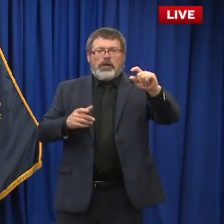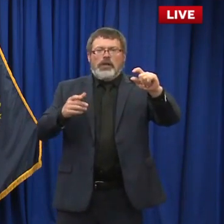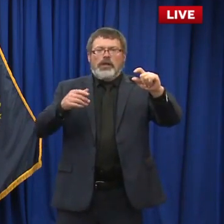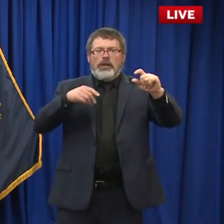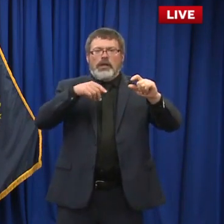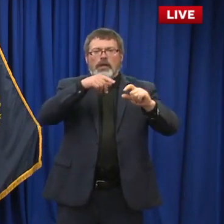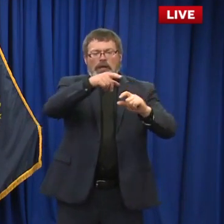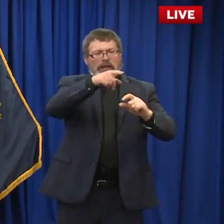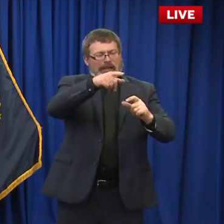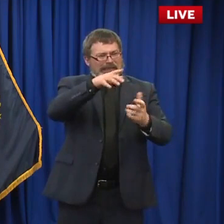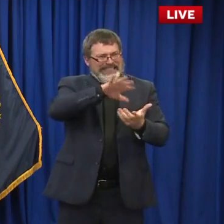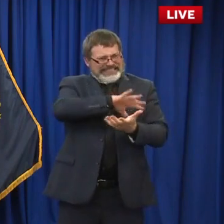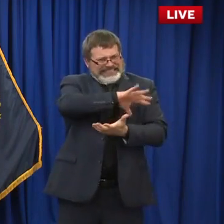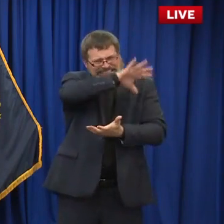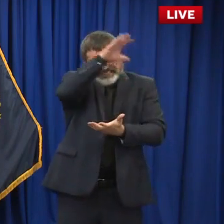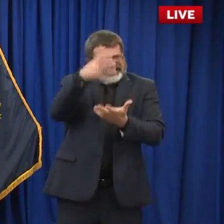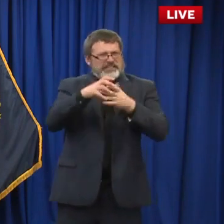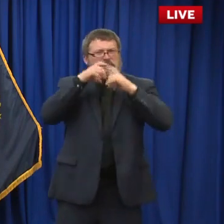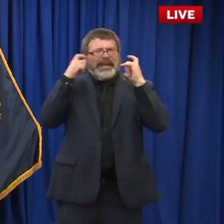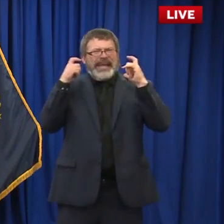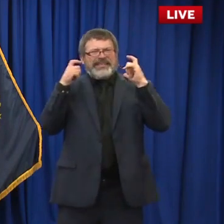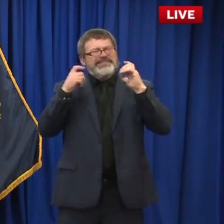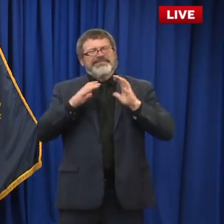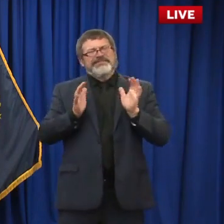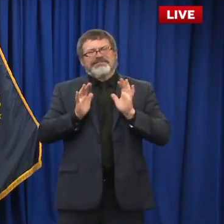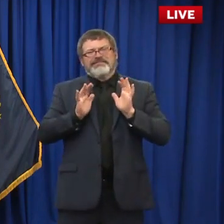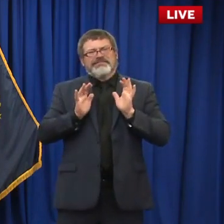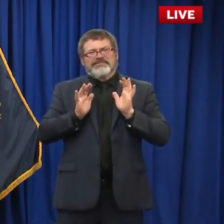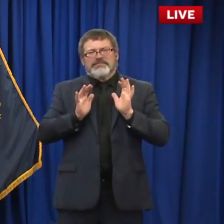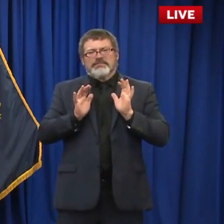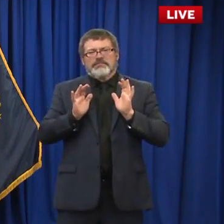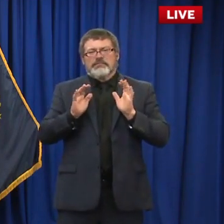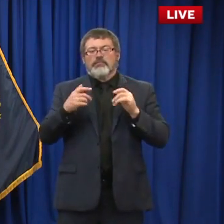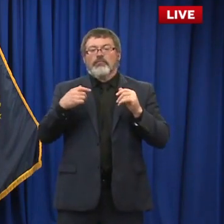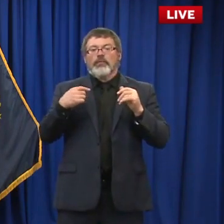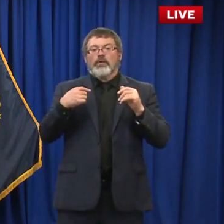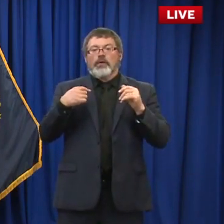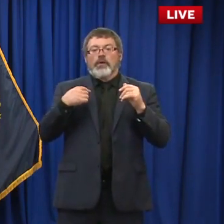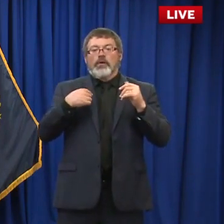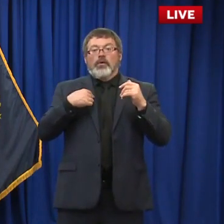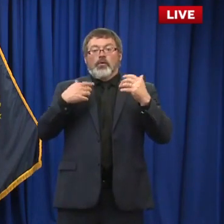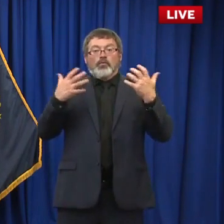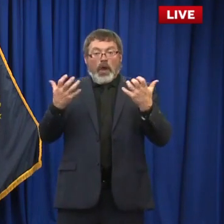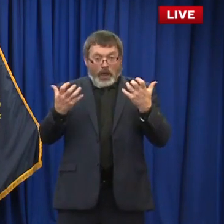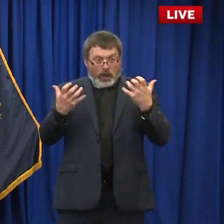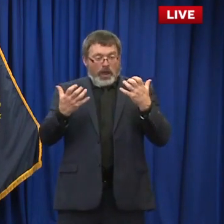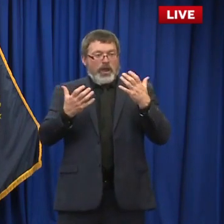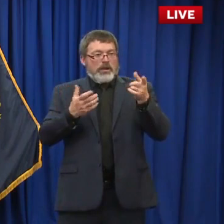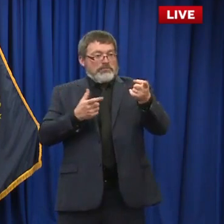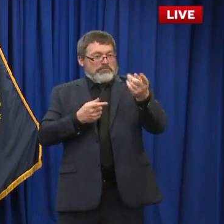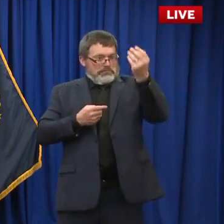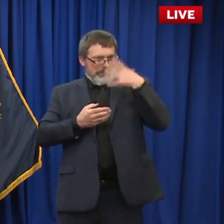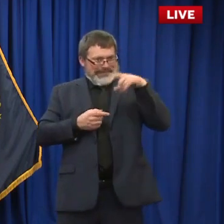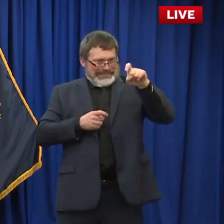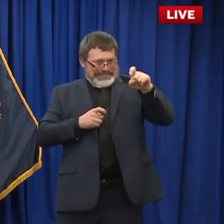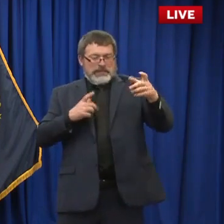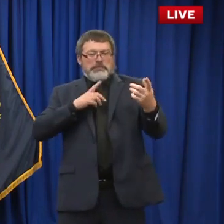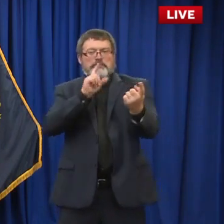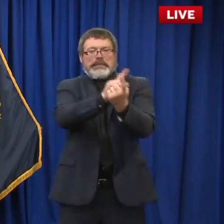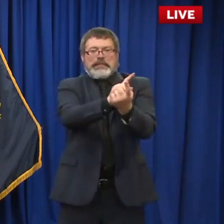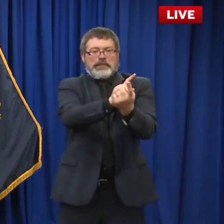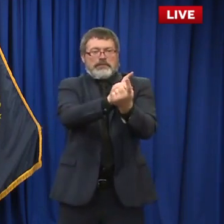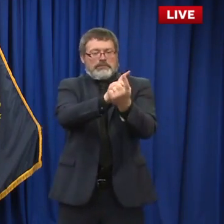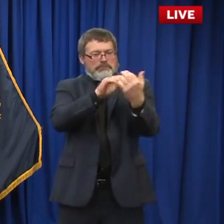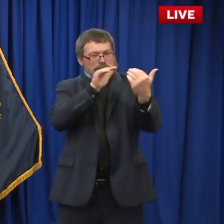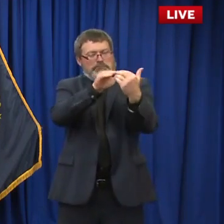MILLIONS OF MASKS, SO WE'LL WORK WITH THEM TO MAKE SURE THEY UNDERSTAND WHAT THEIR NEEDS ARE HAND MAKING SURE THEY ARE FULFILLING THE NEEDS BASED ON THE GUIDELINES THAT THE STATE